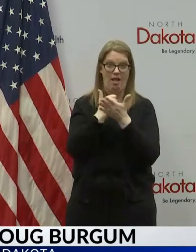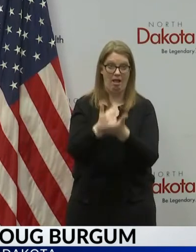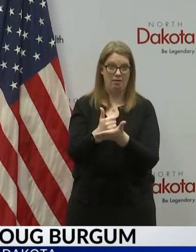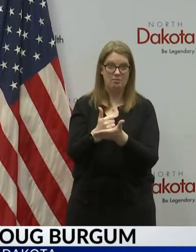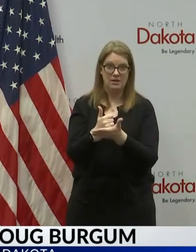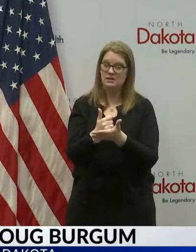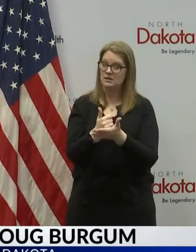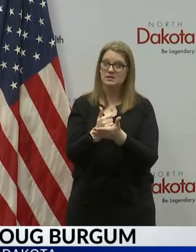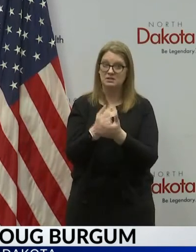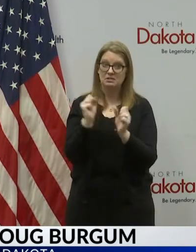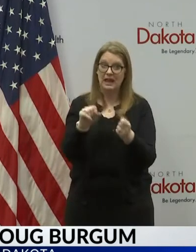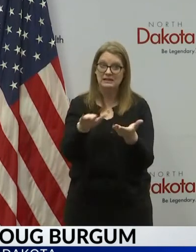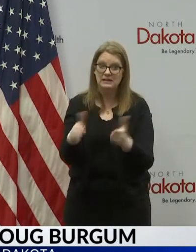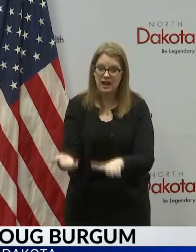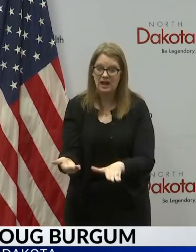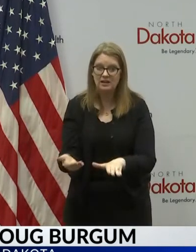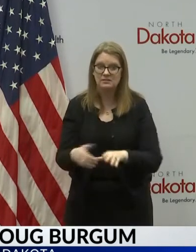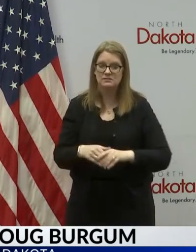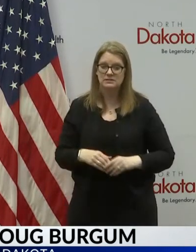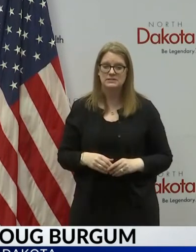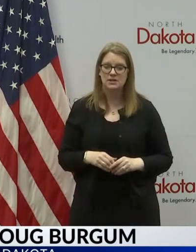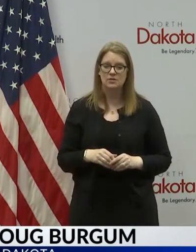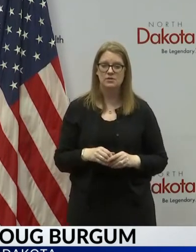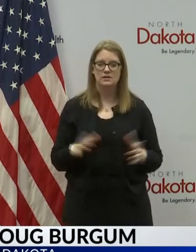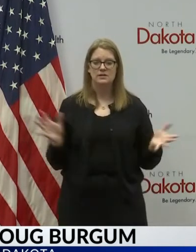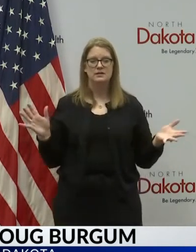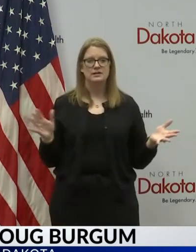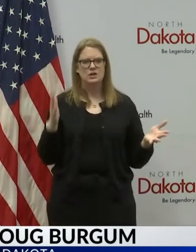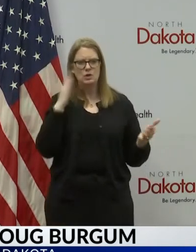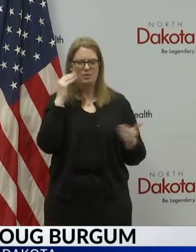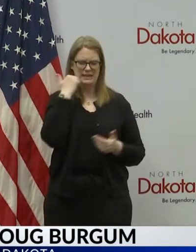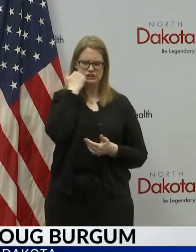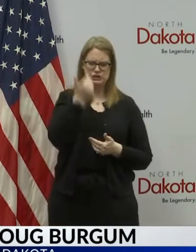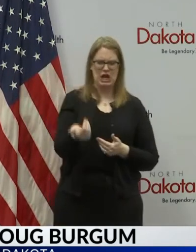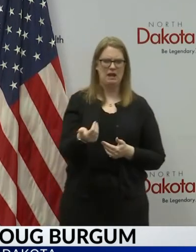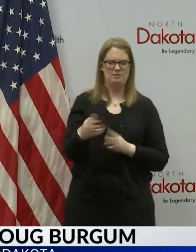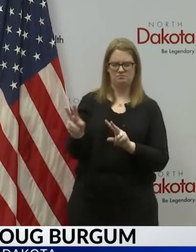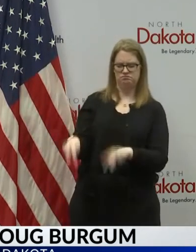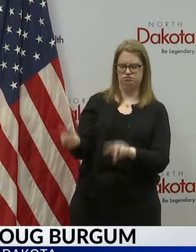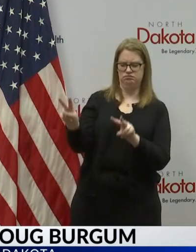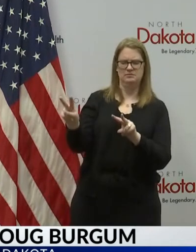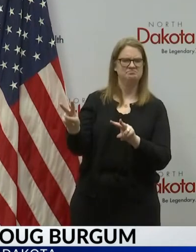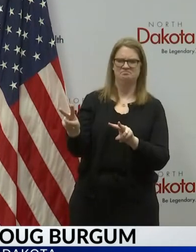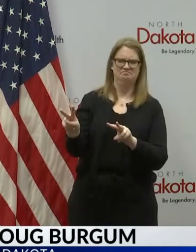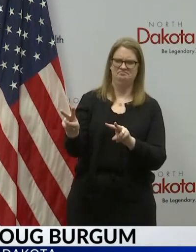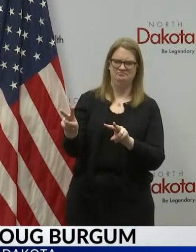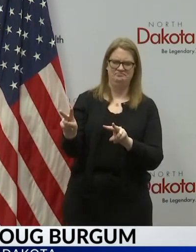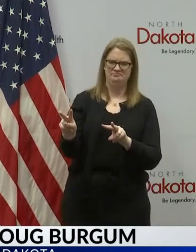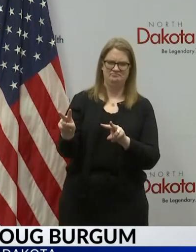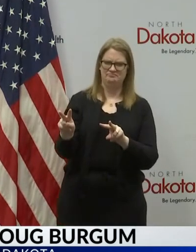DISEASE, WHICH IS ALSO A CHRONIC. AND IF UNTREATED, FATAL DISEASE. SO WE NEED TO DROP THE SHAME AND